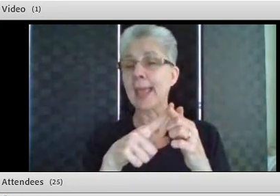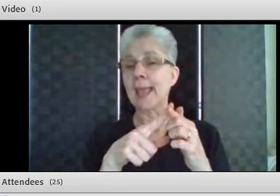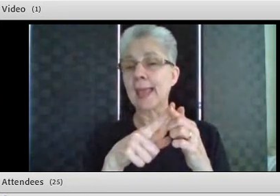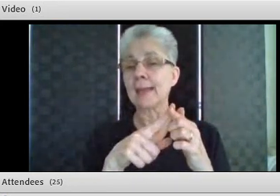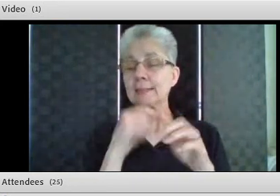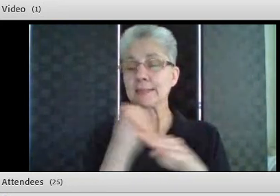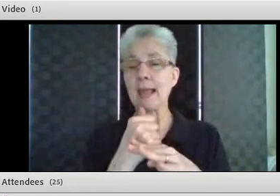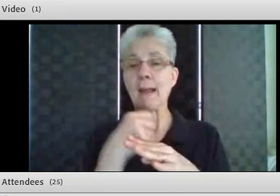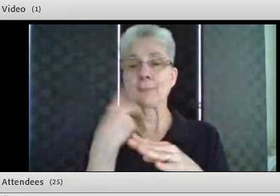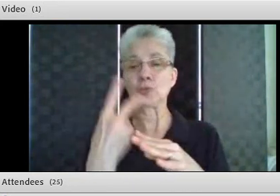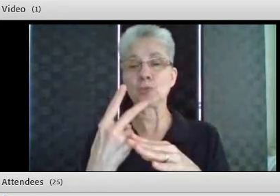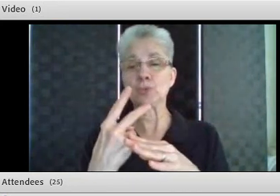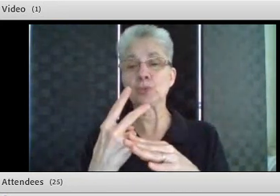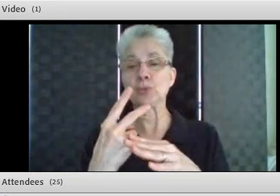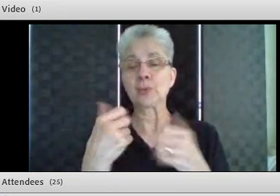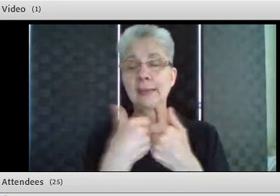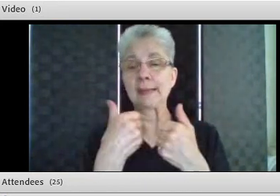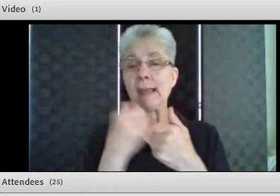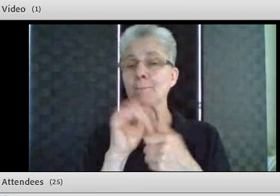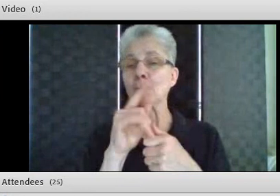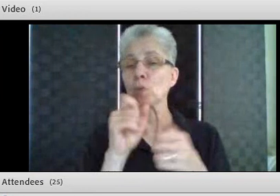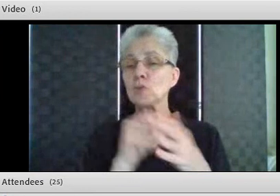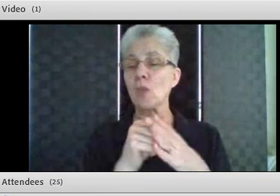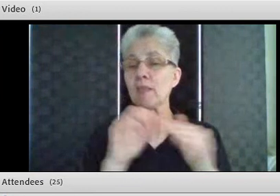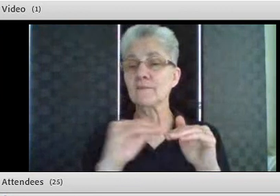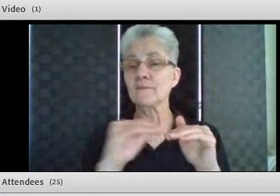so they jump onto the B line or the C space,